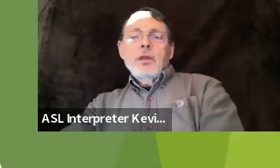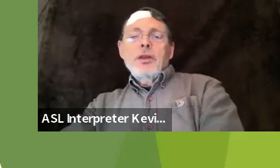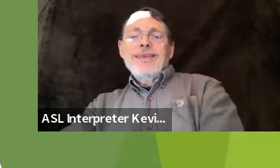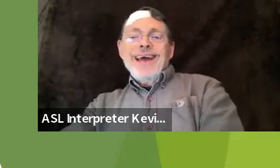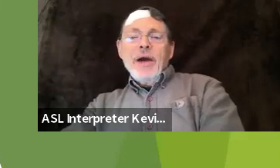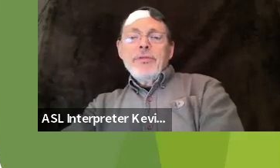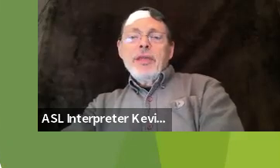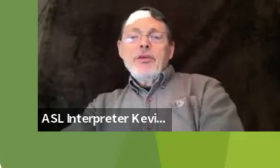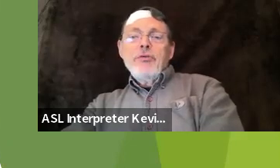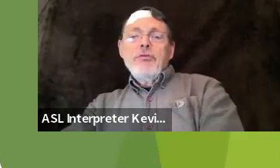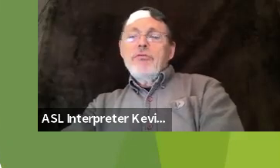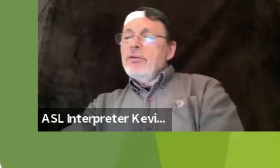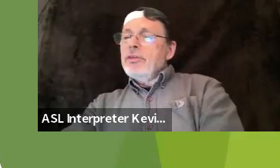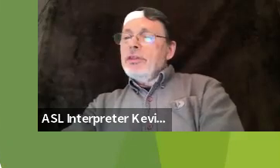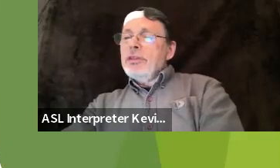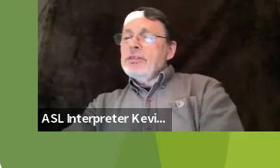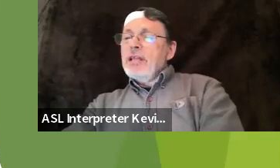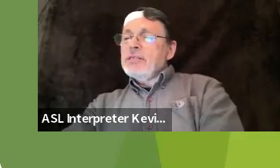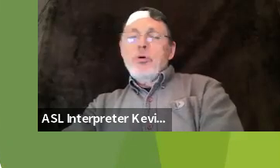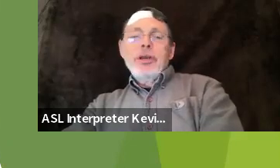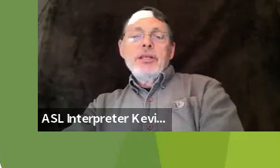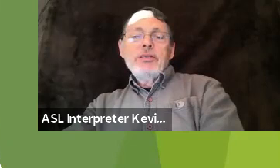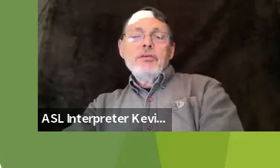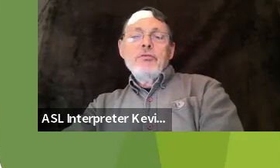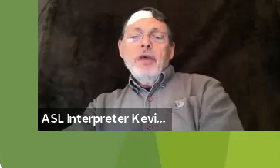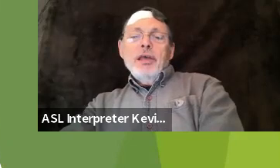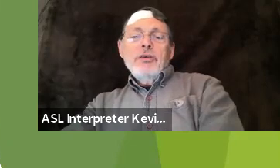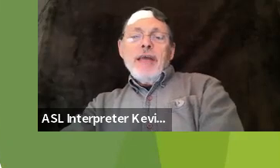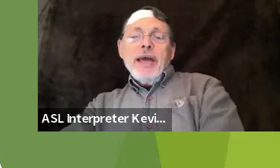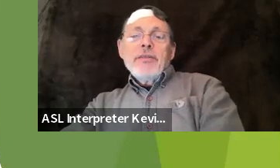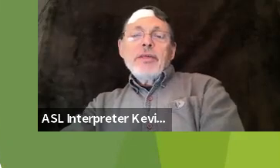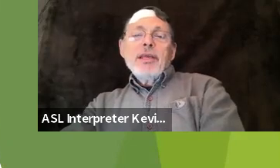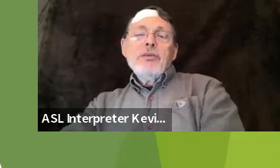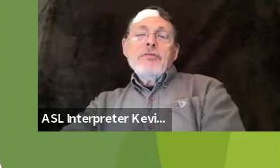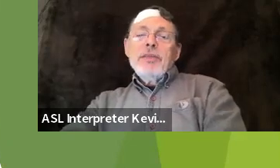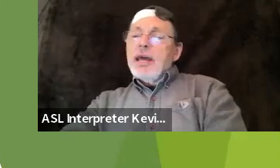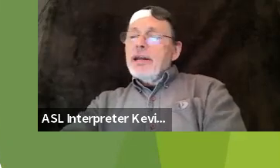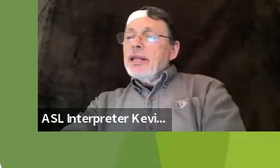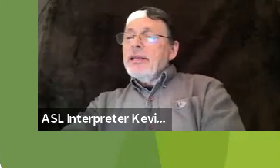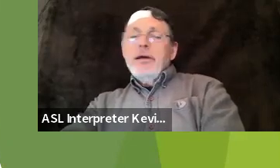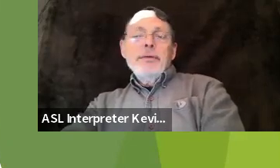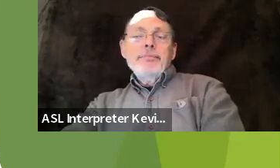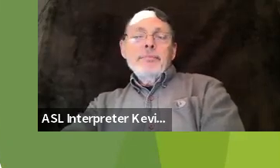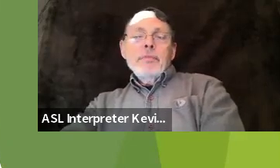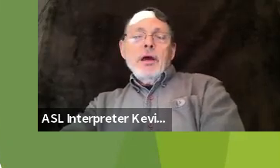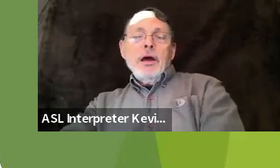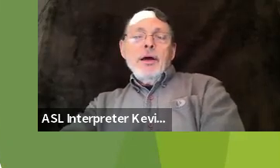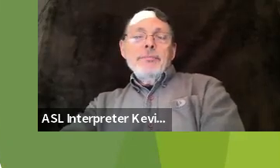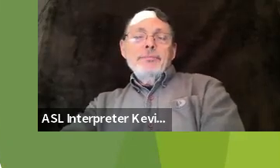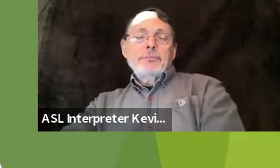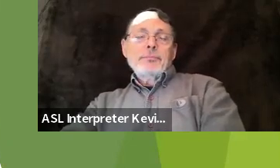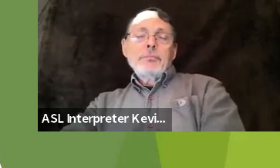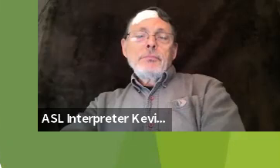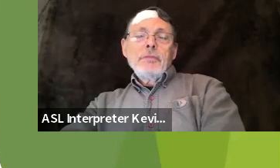Okay, now this next point is you added things, you have done the editing.